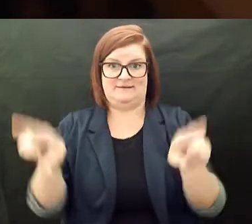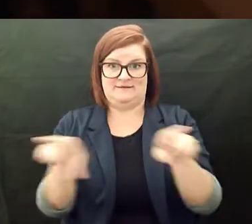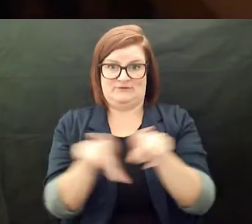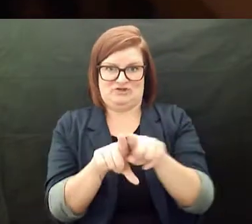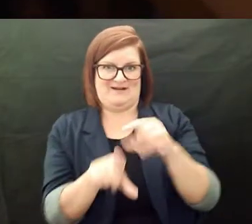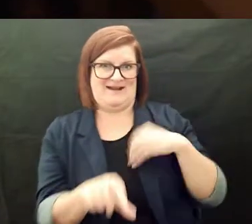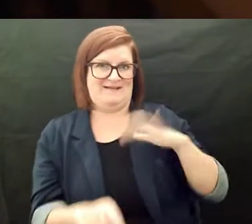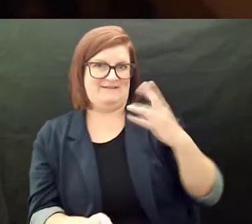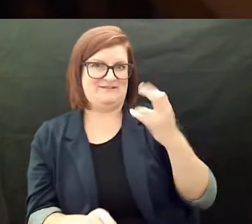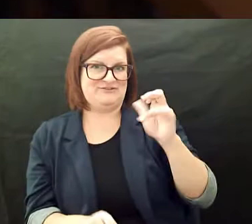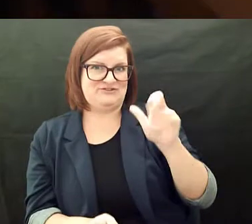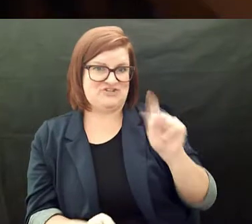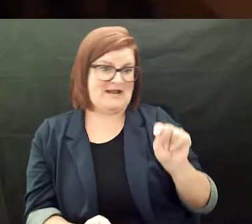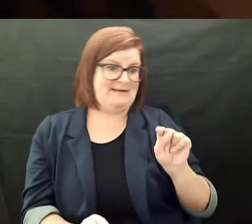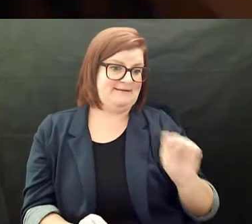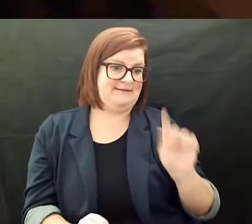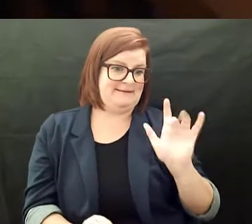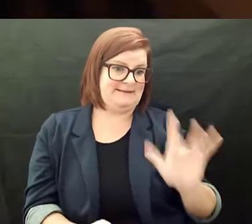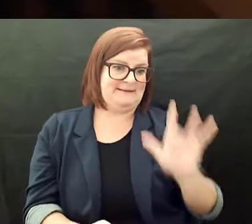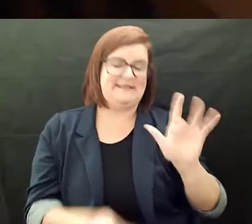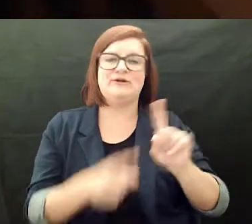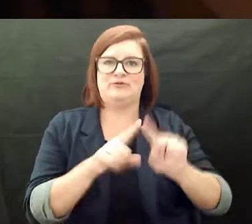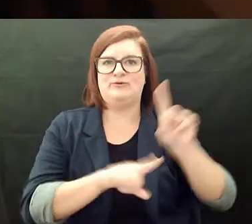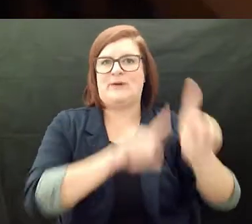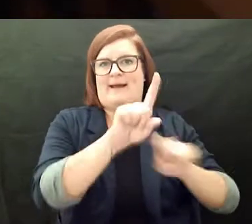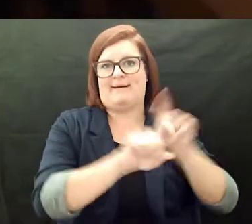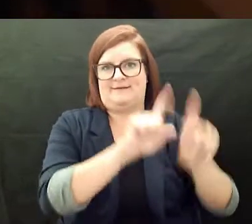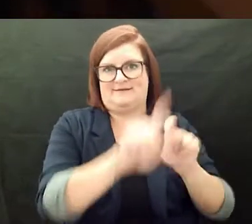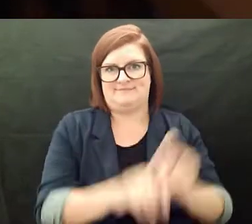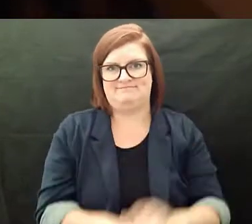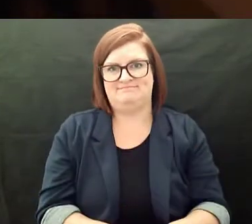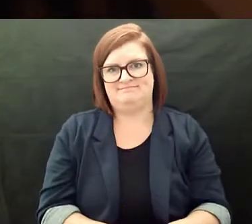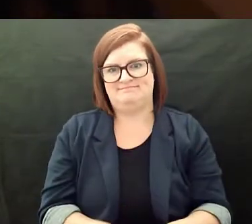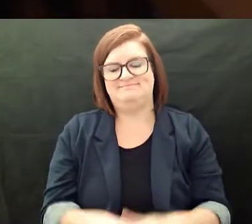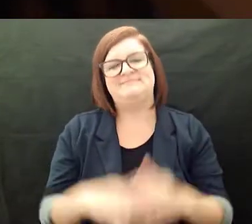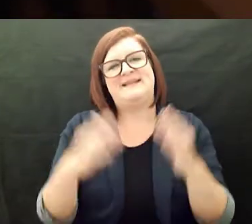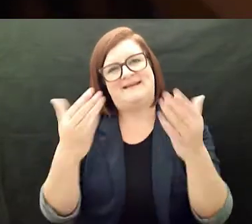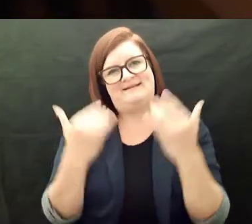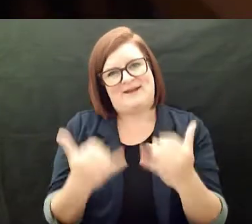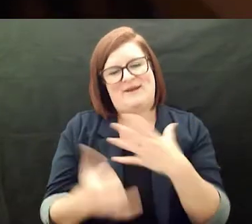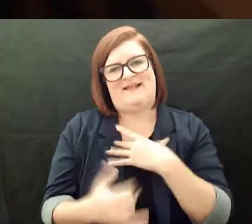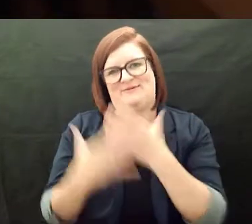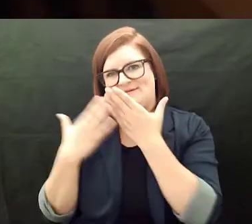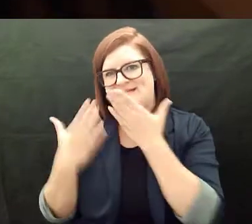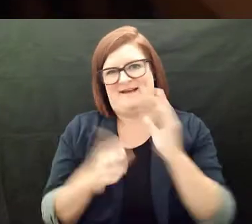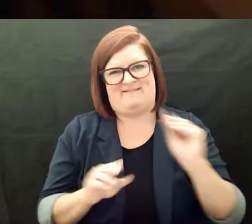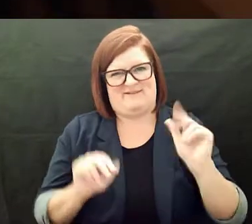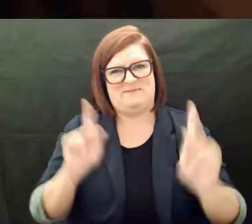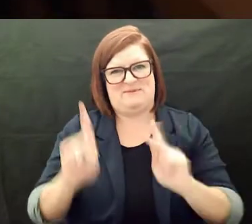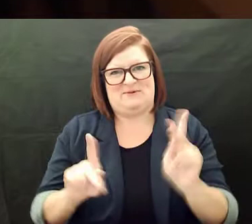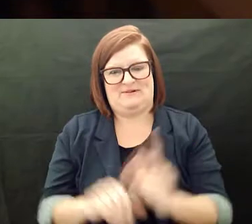could use that chat by clicking that icon at the bottom of this window. Now, I'd like to say a few thank you's.